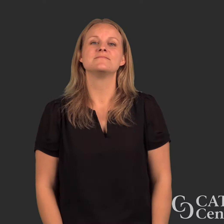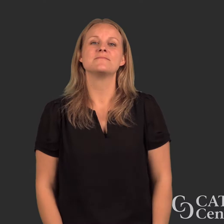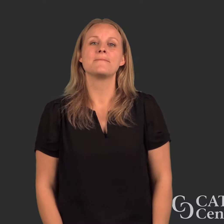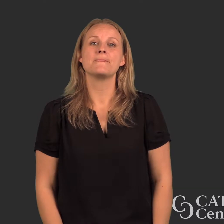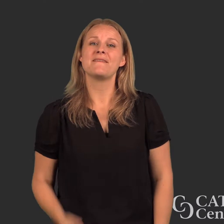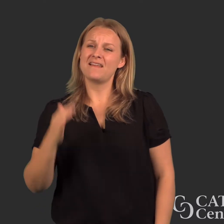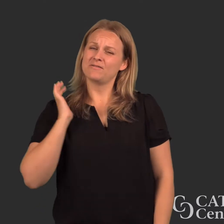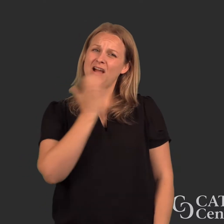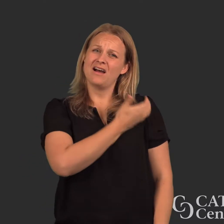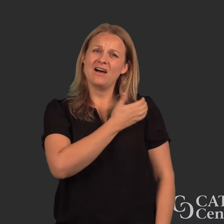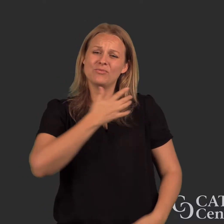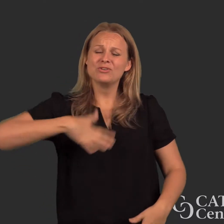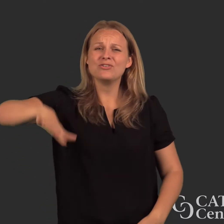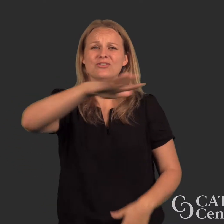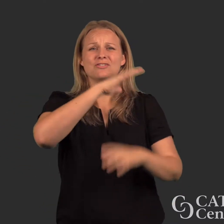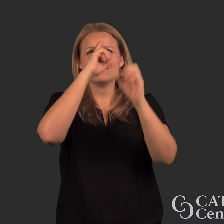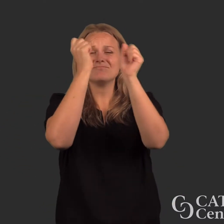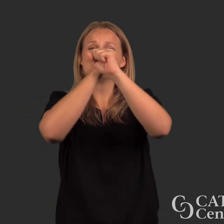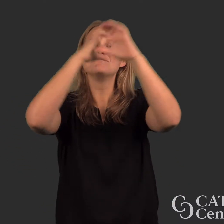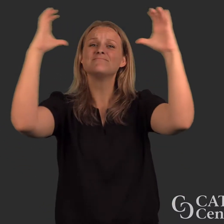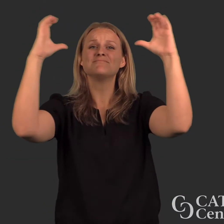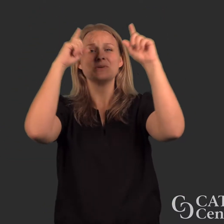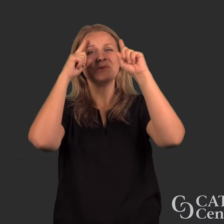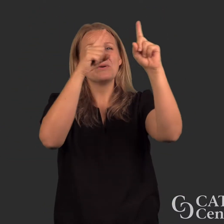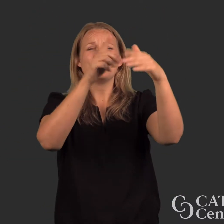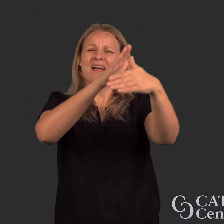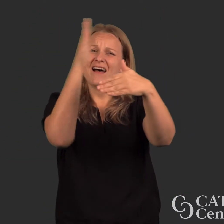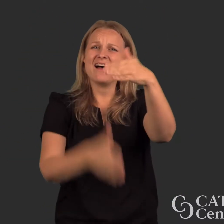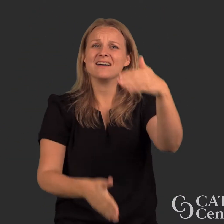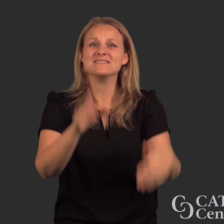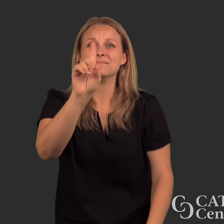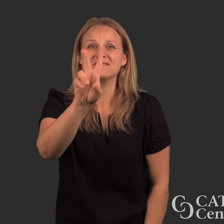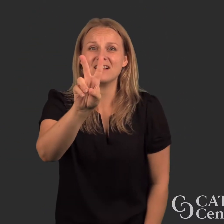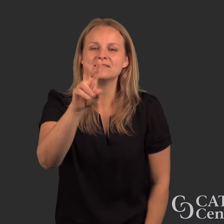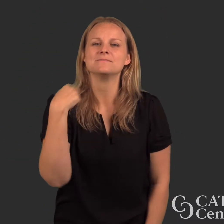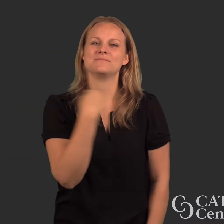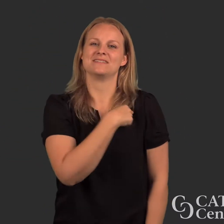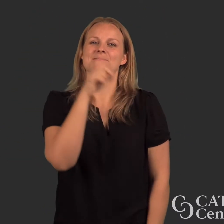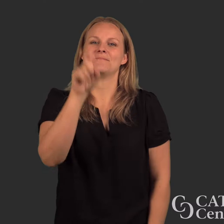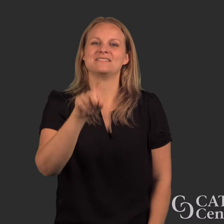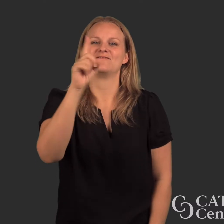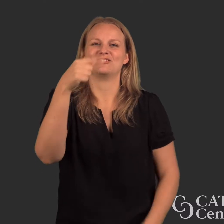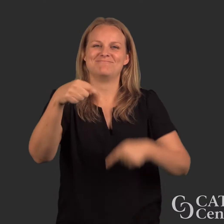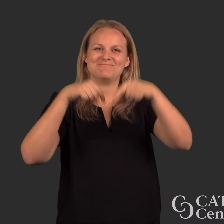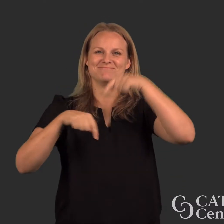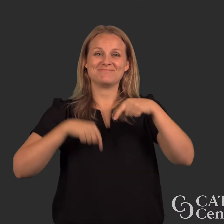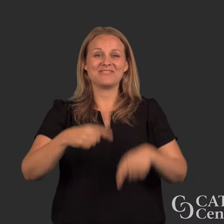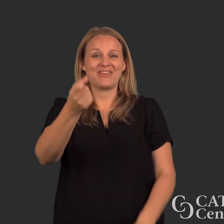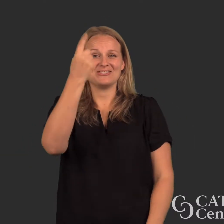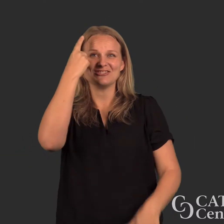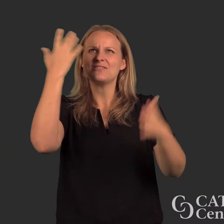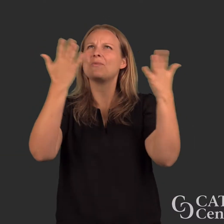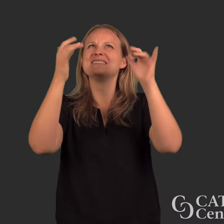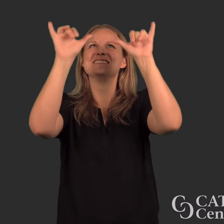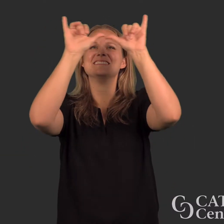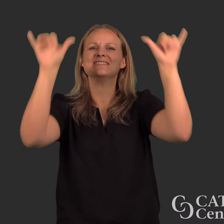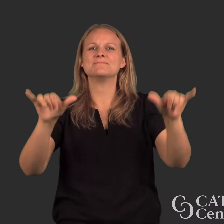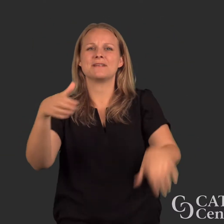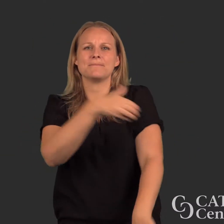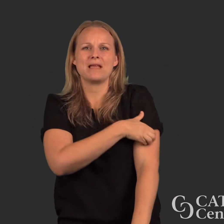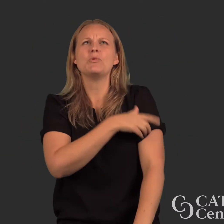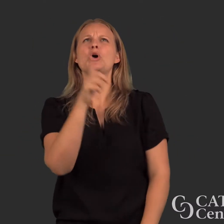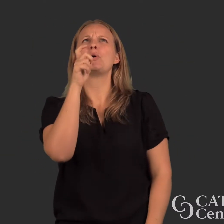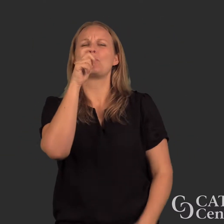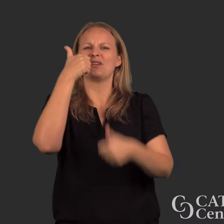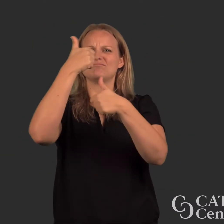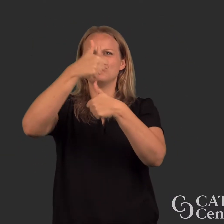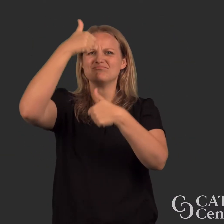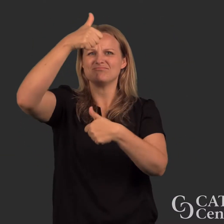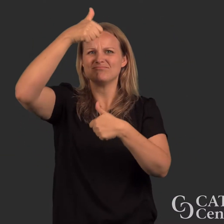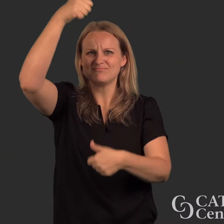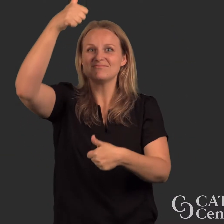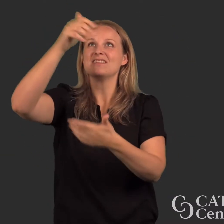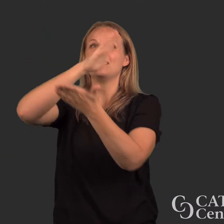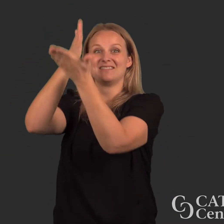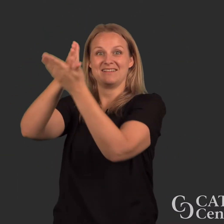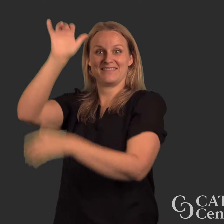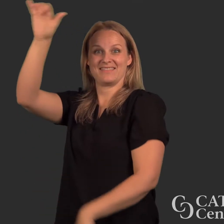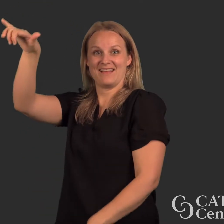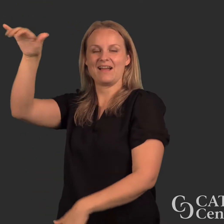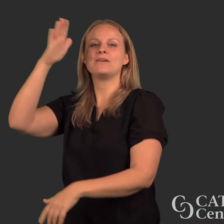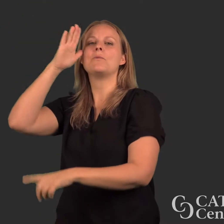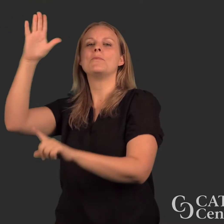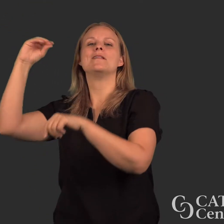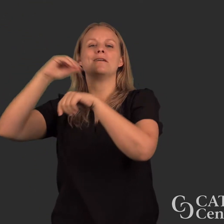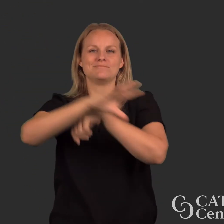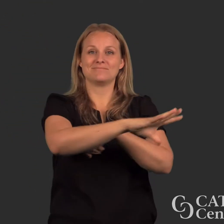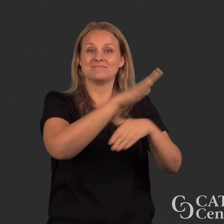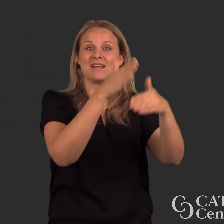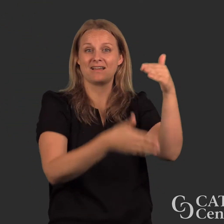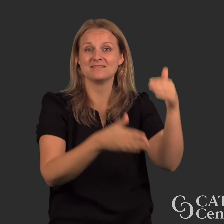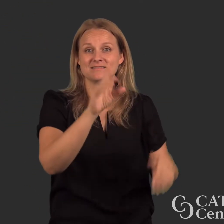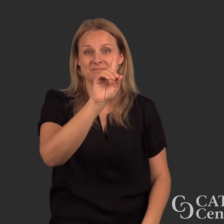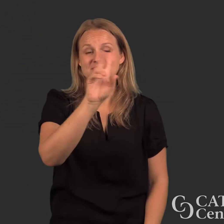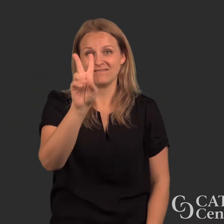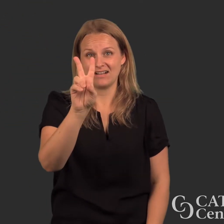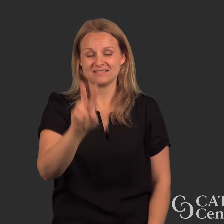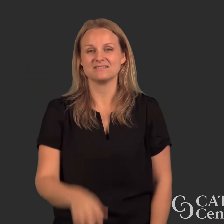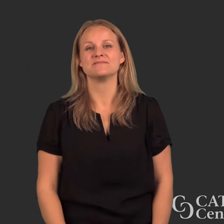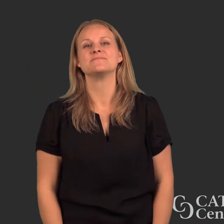In order to end the cycle of DV/SV, we must address the systems at play and the individuals in power.